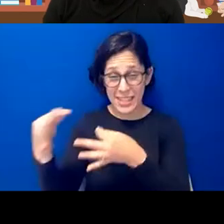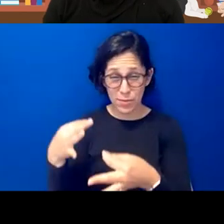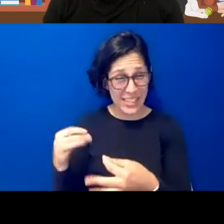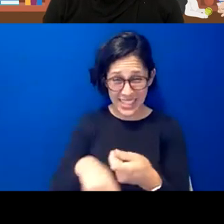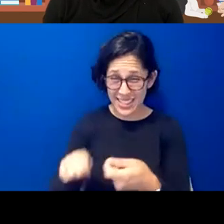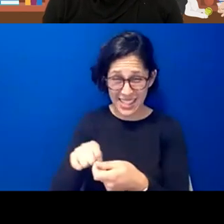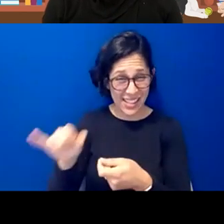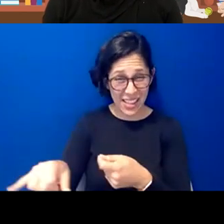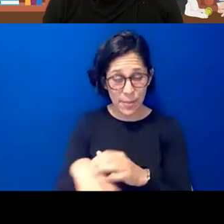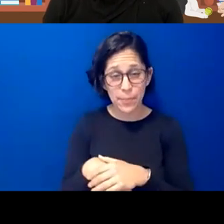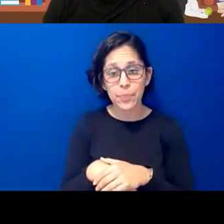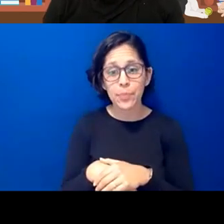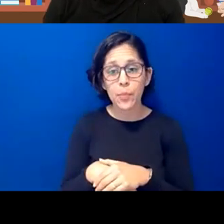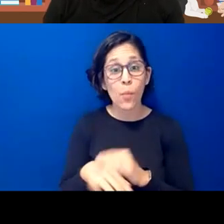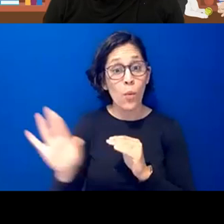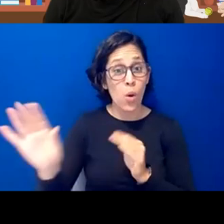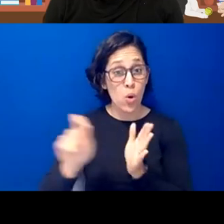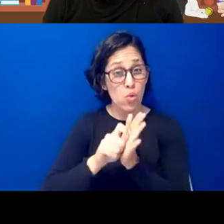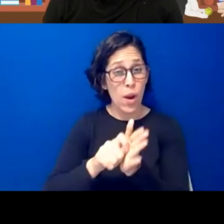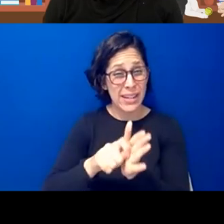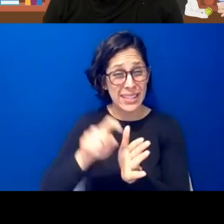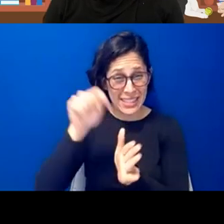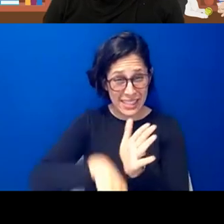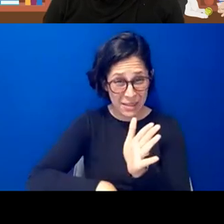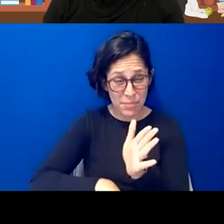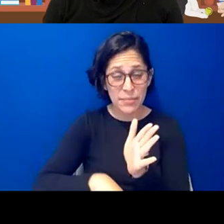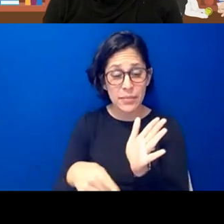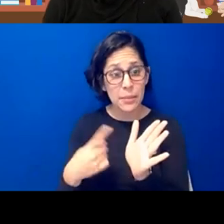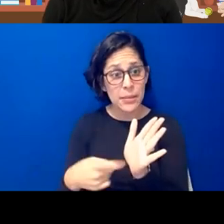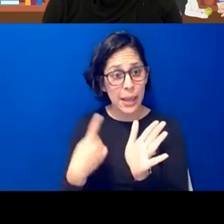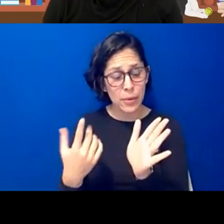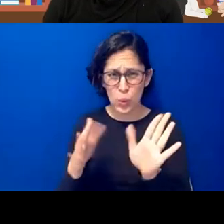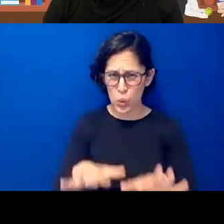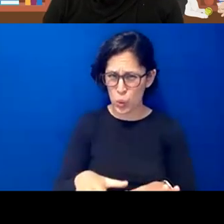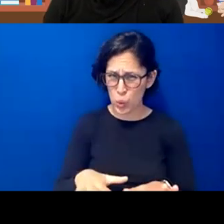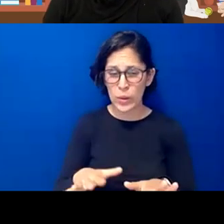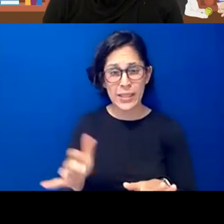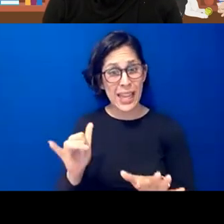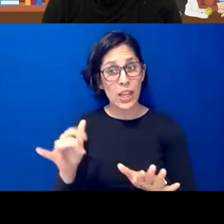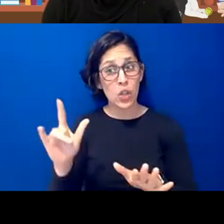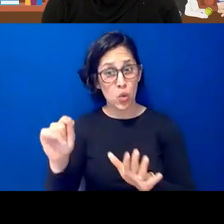Aurora Chang: Her writing is deep and sometimes you know takes about 20 reads but.